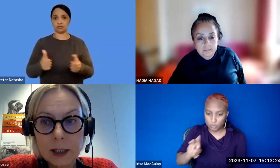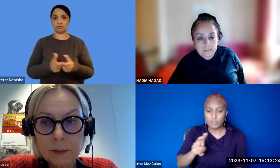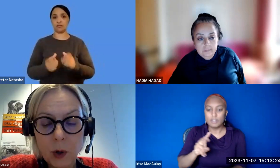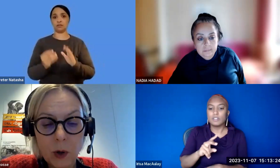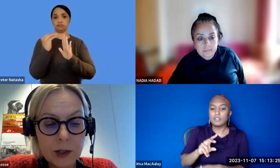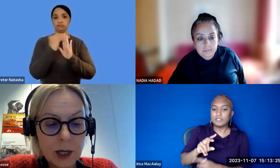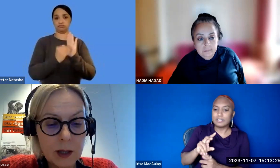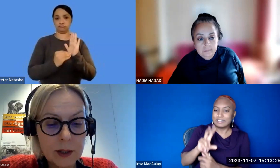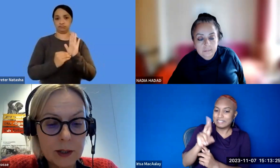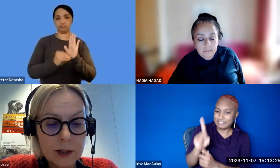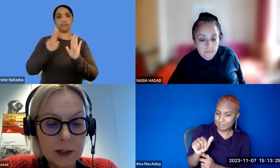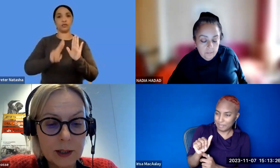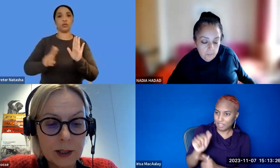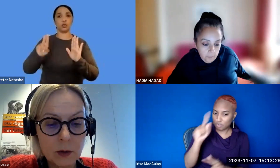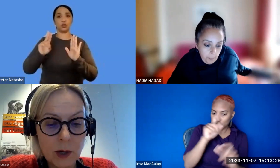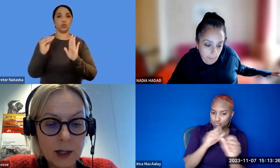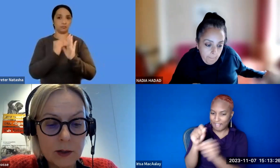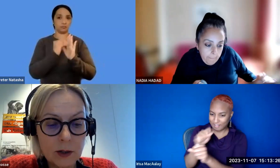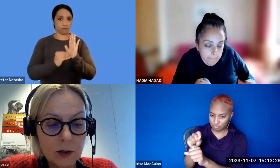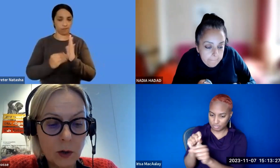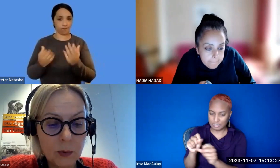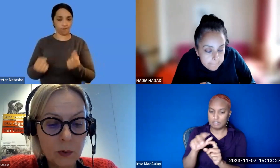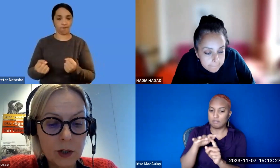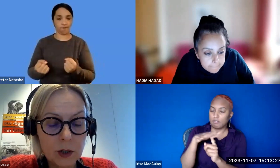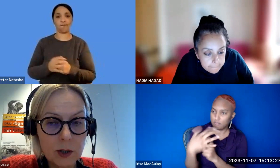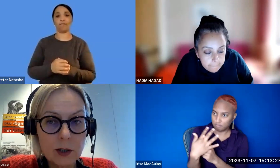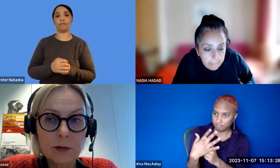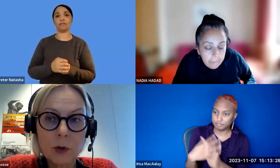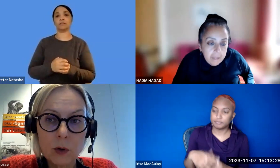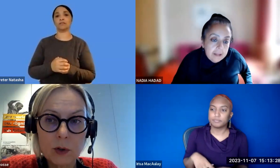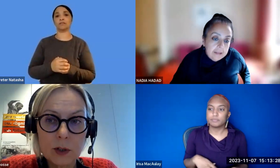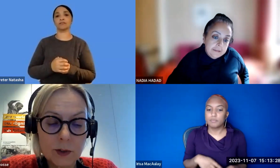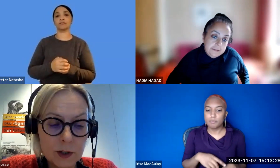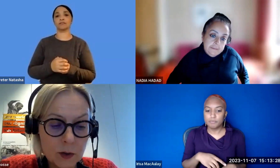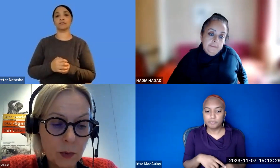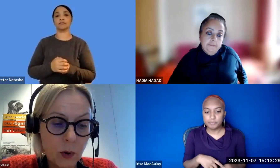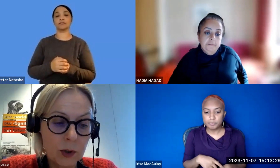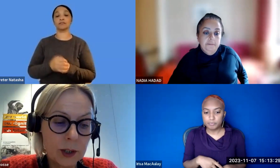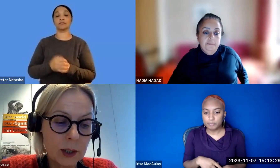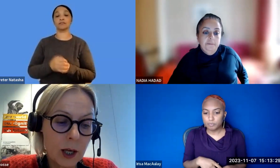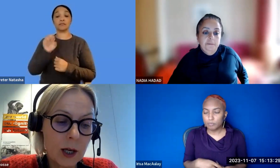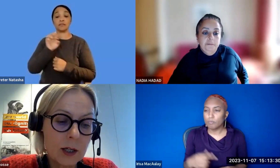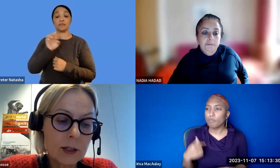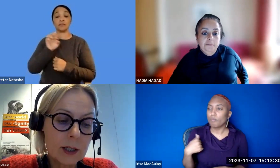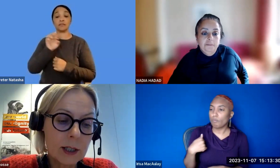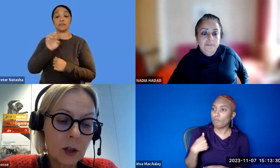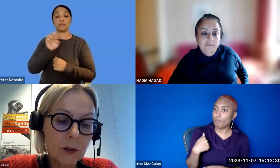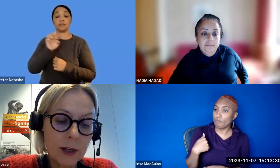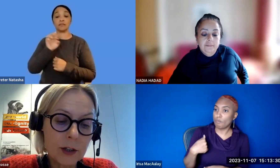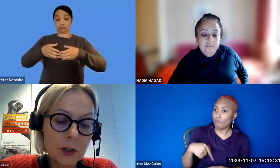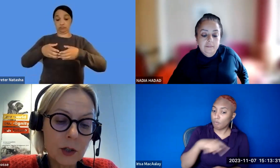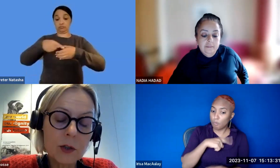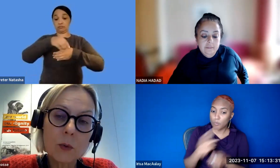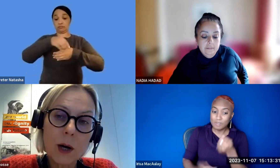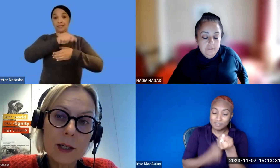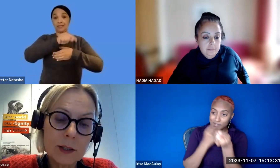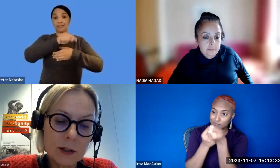The second point under the EU external cooperation is, of course, we are supporting the convention on the Rights